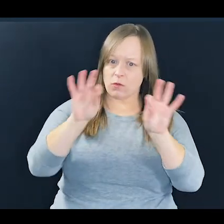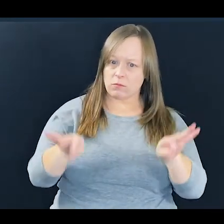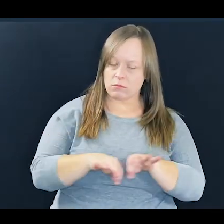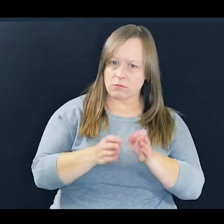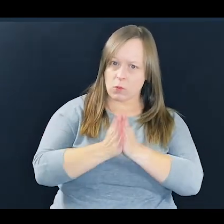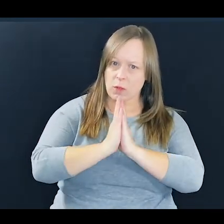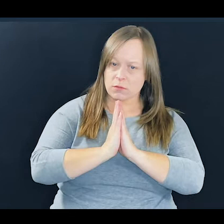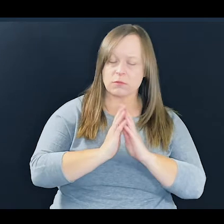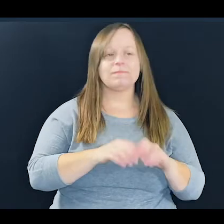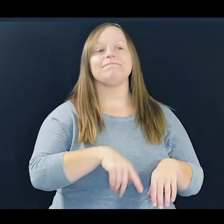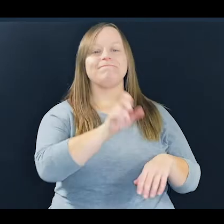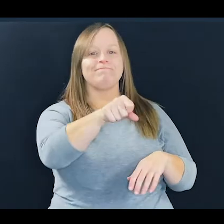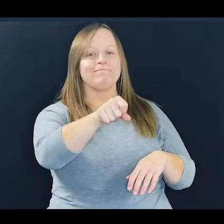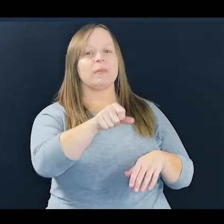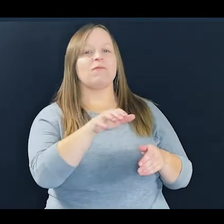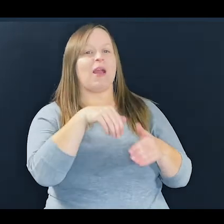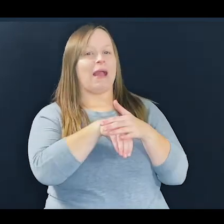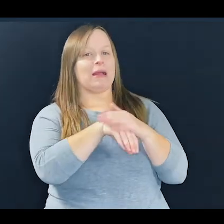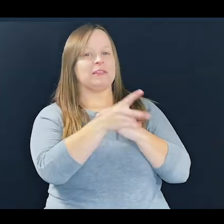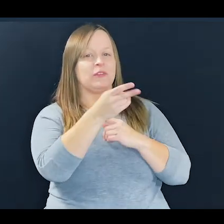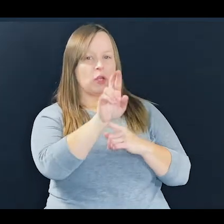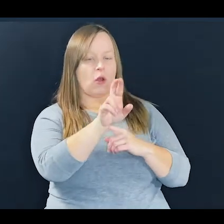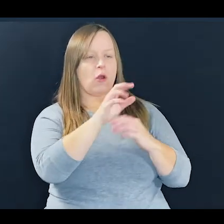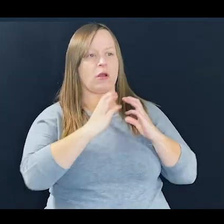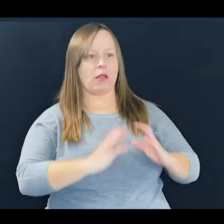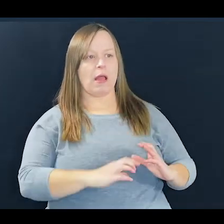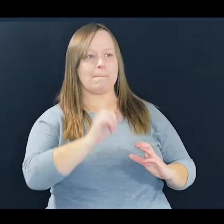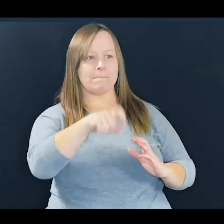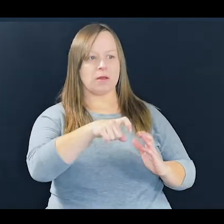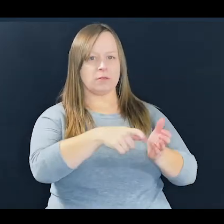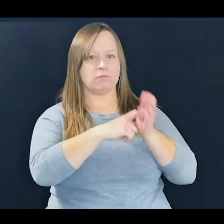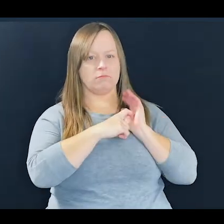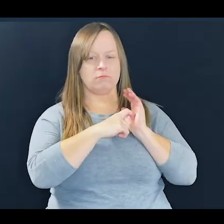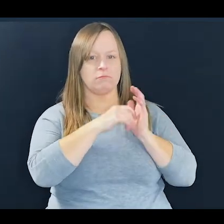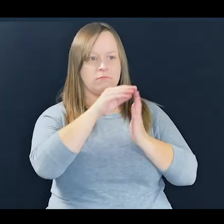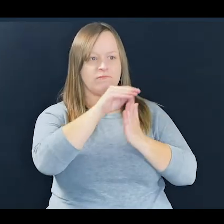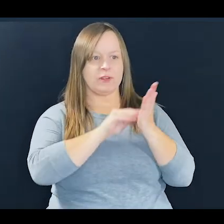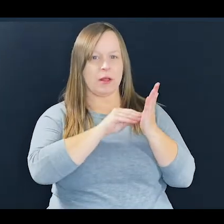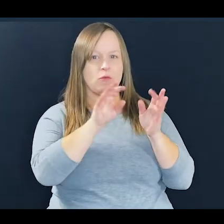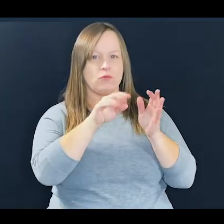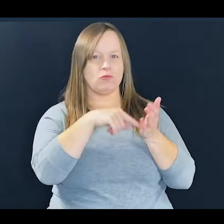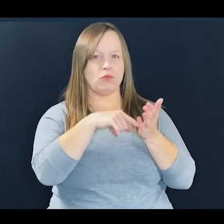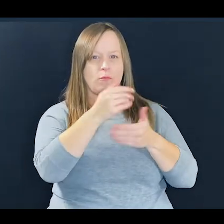There is a deadline. So for ACCES-VR, a client must fill out the due process form